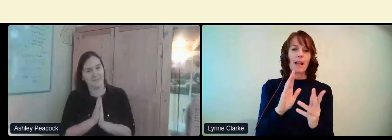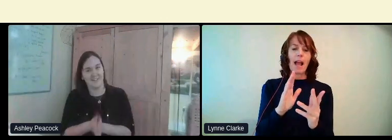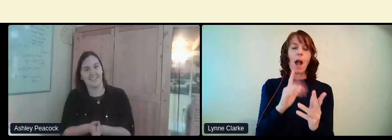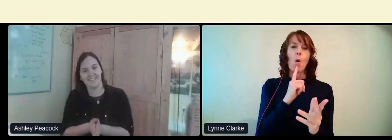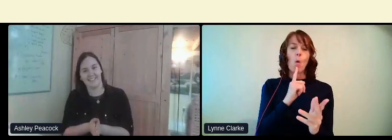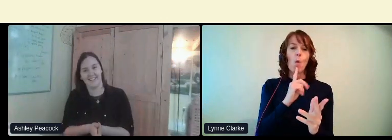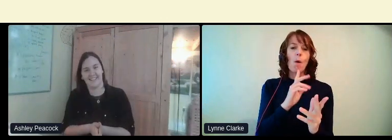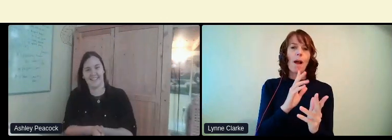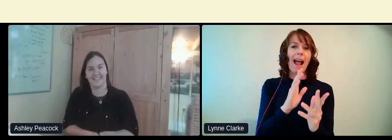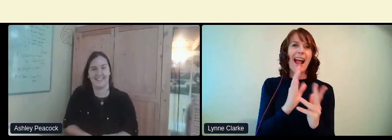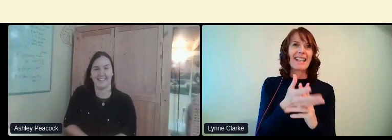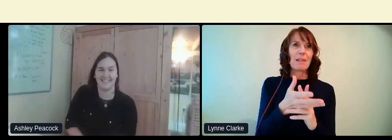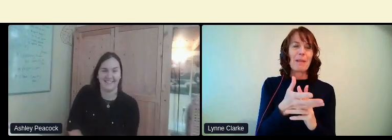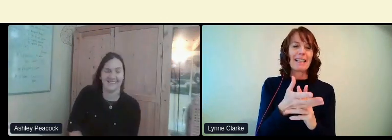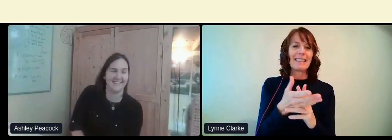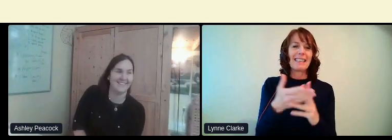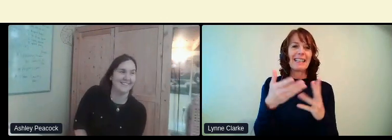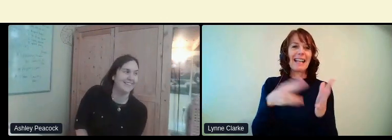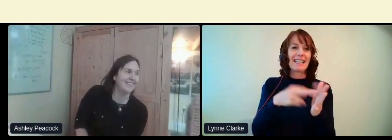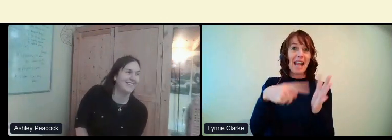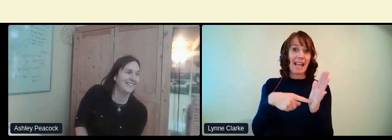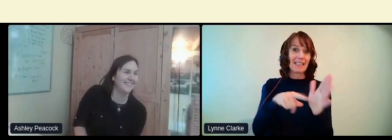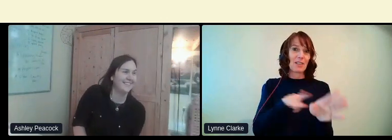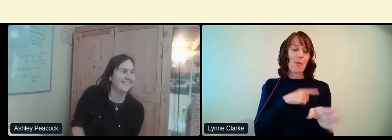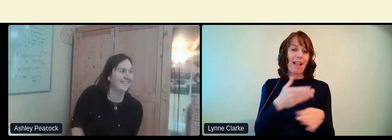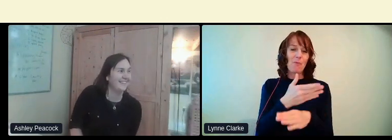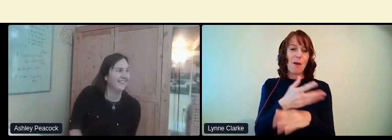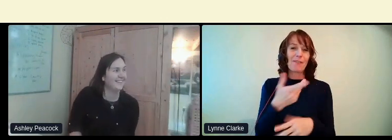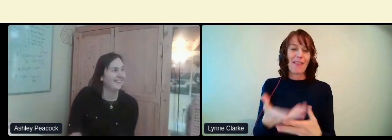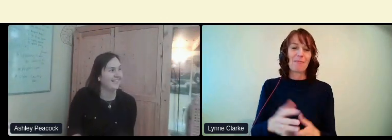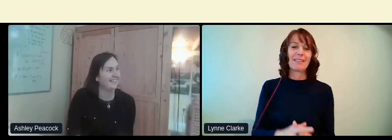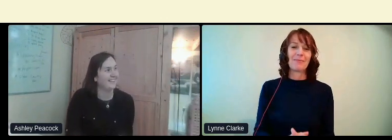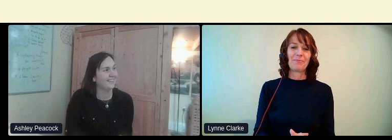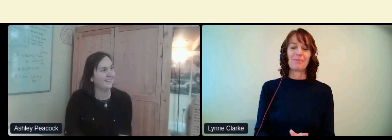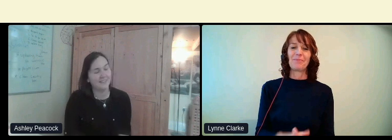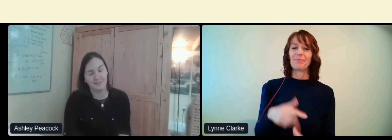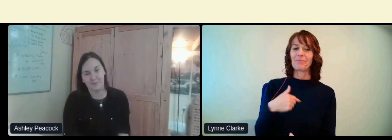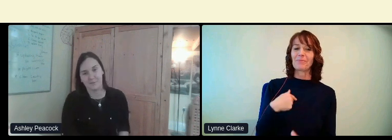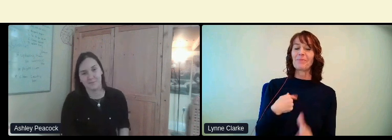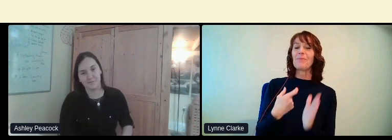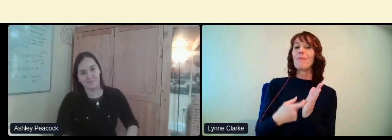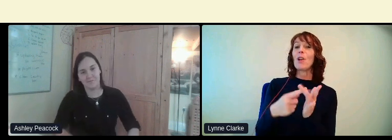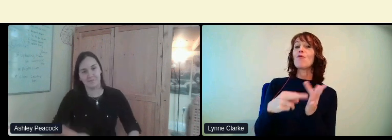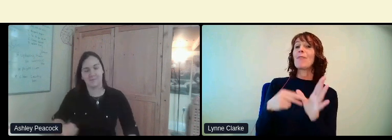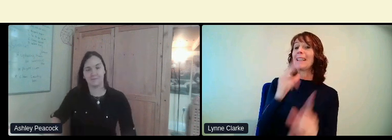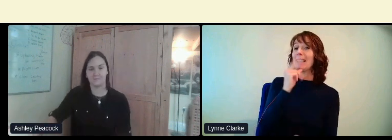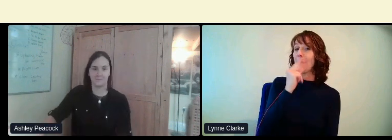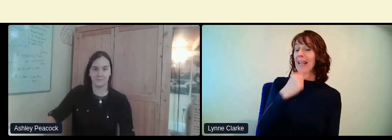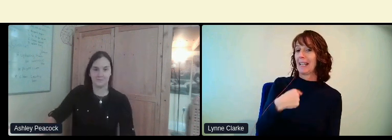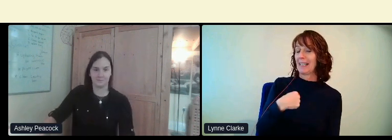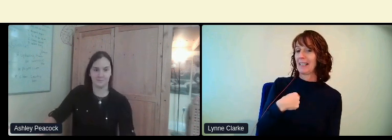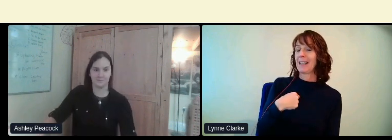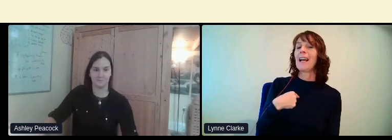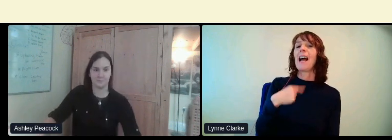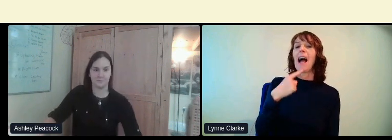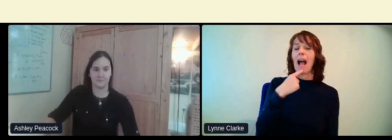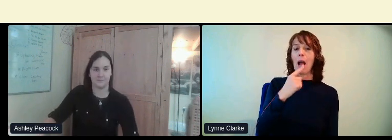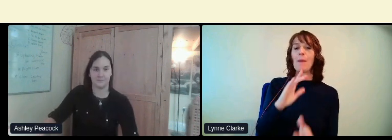Hi, I'm Rina. I'm also an accessibility consultant at AbilityNet.